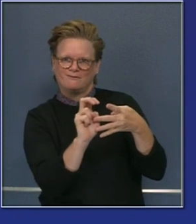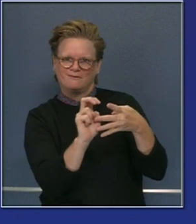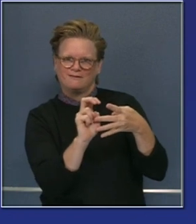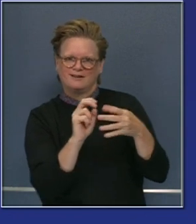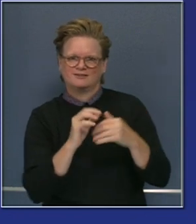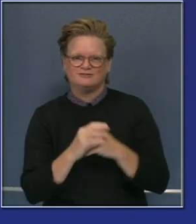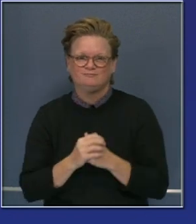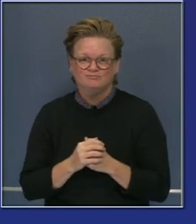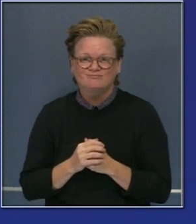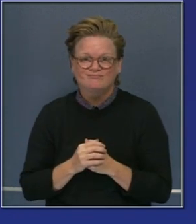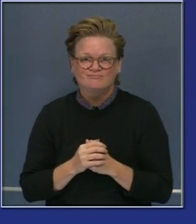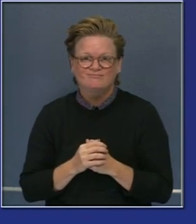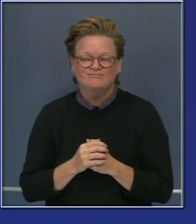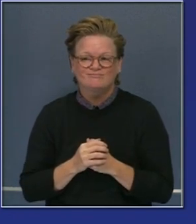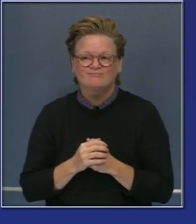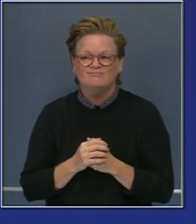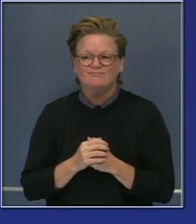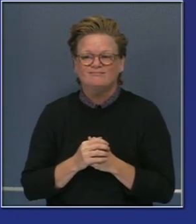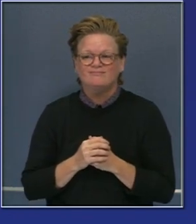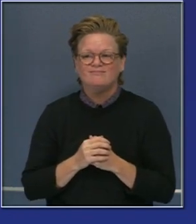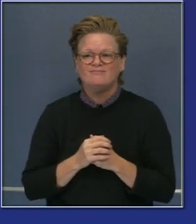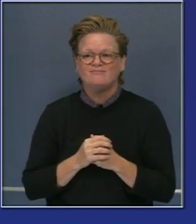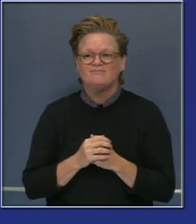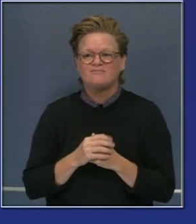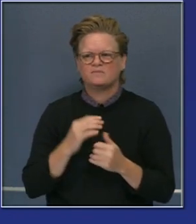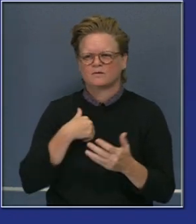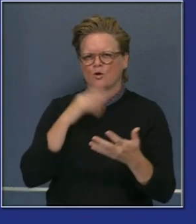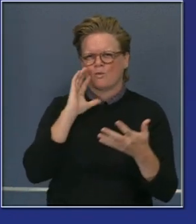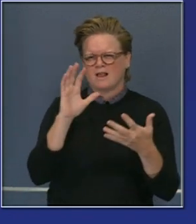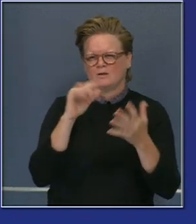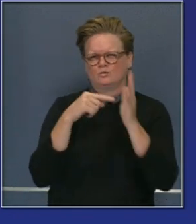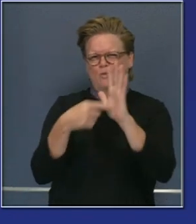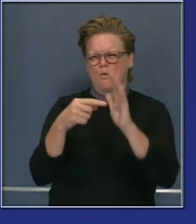CRITERIA DATA IN LINE FOR AN EXTENDED PERIOD OF TIME.